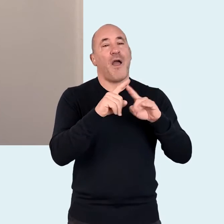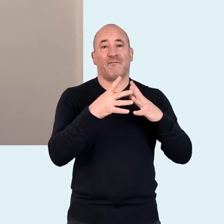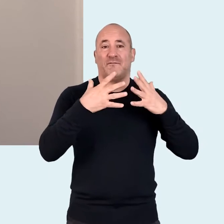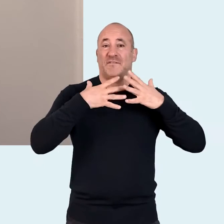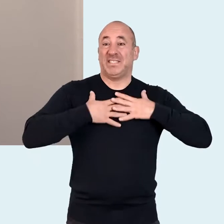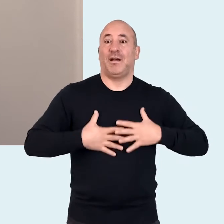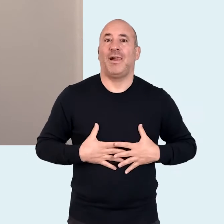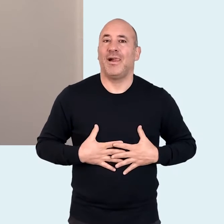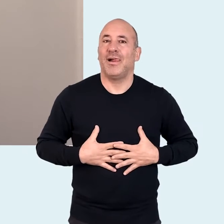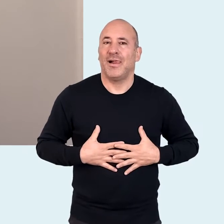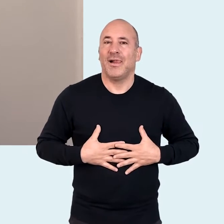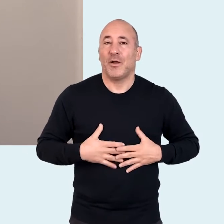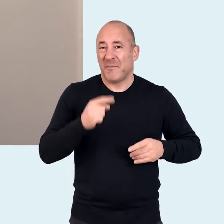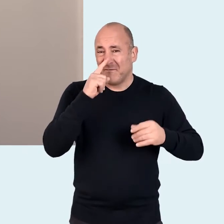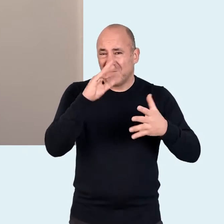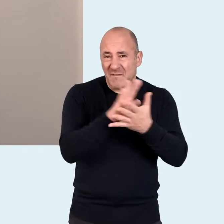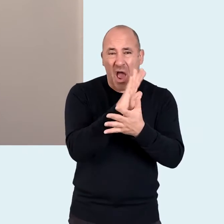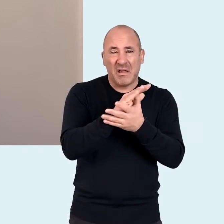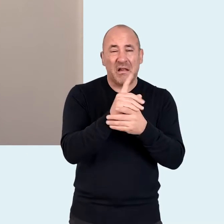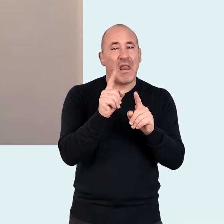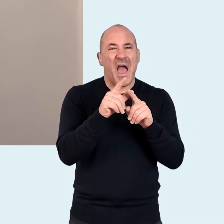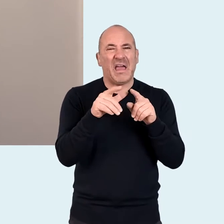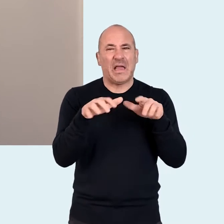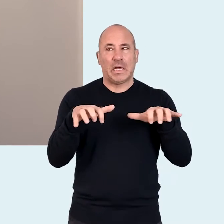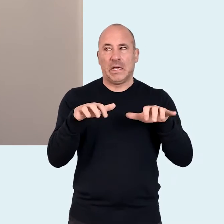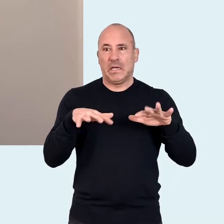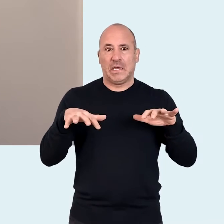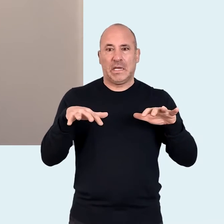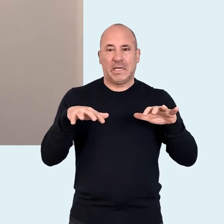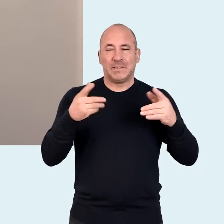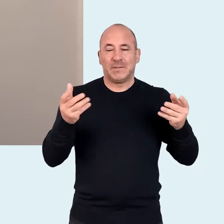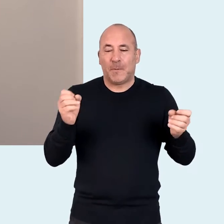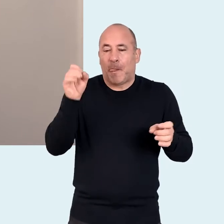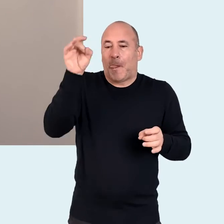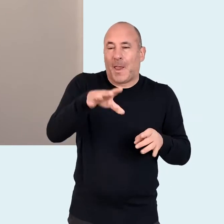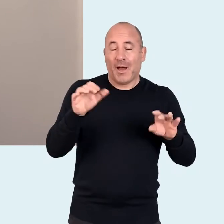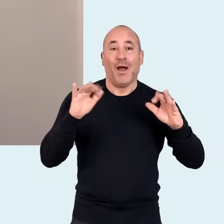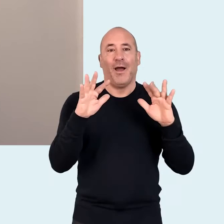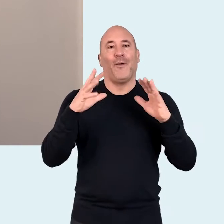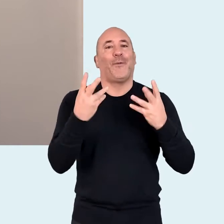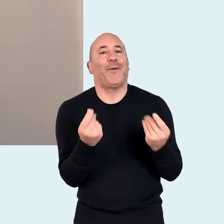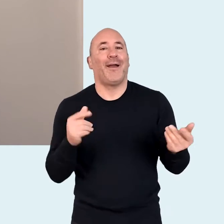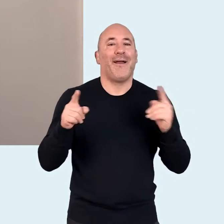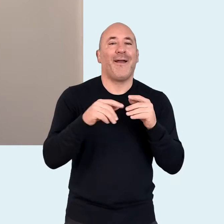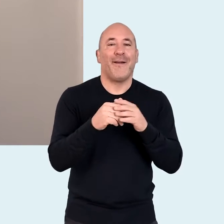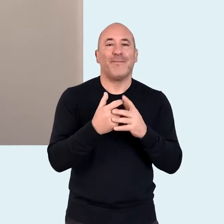could be something quick, fun, a bit like an icebreaker, and it's a nice way to just